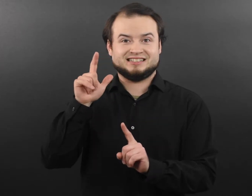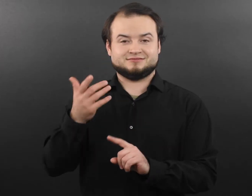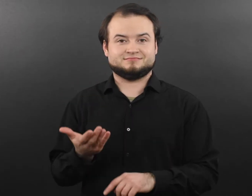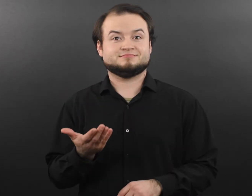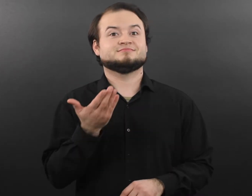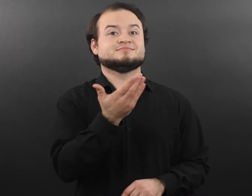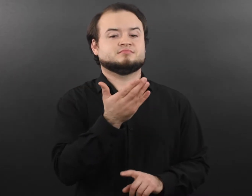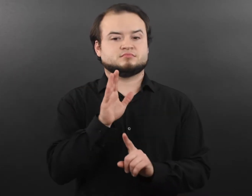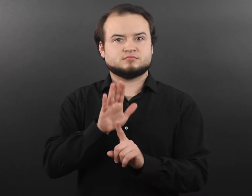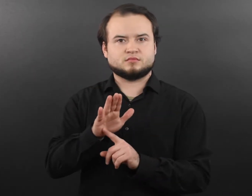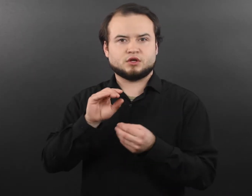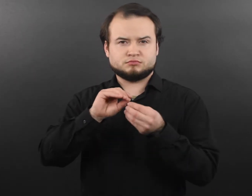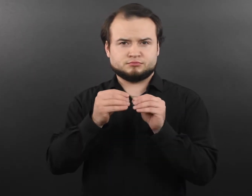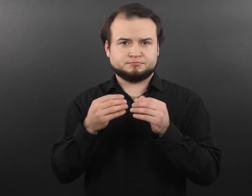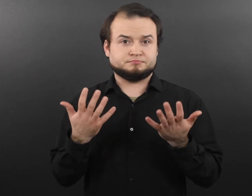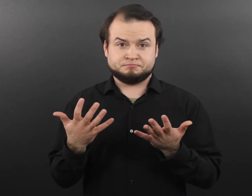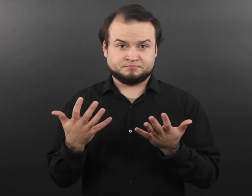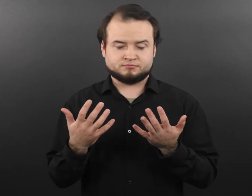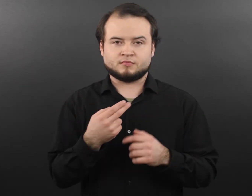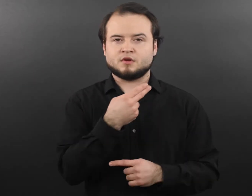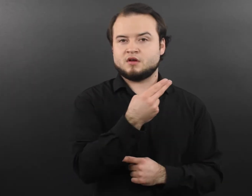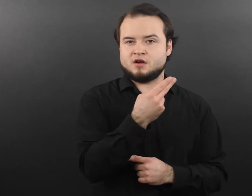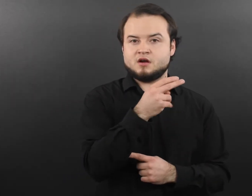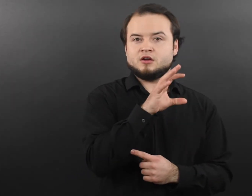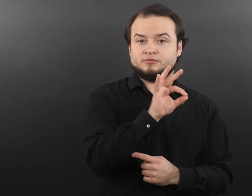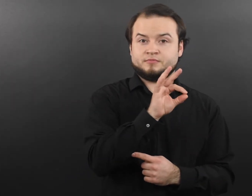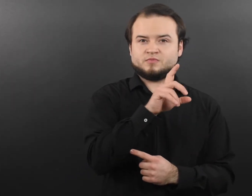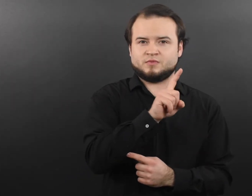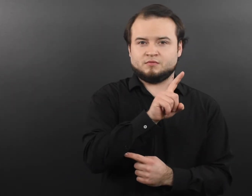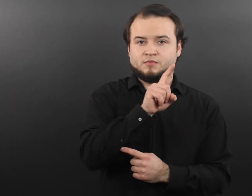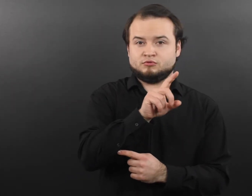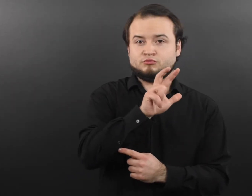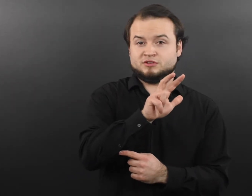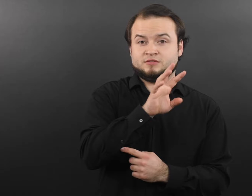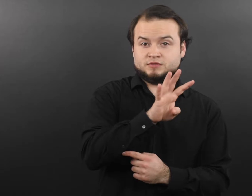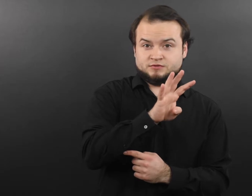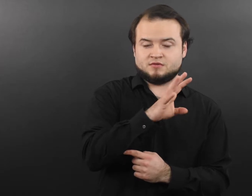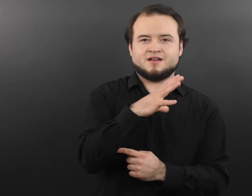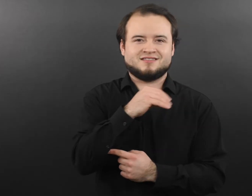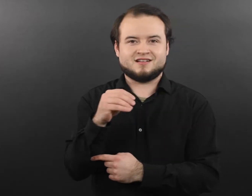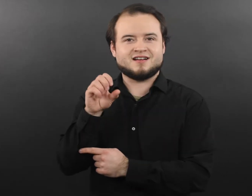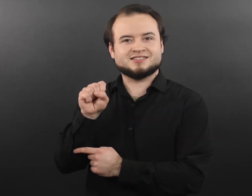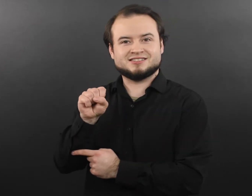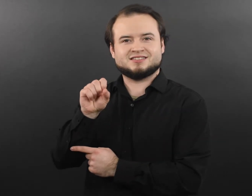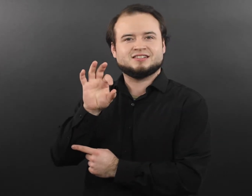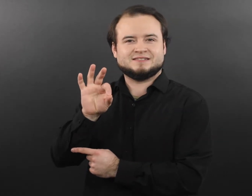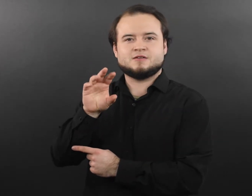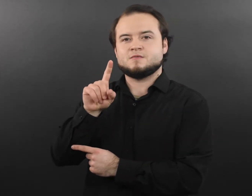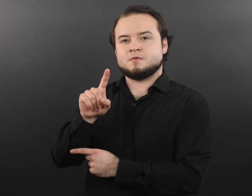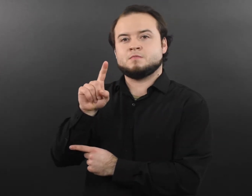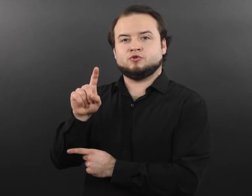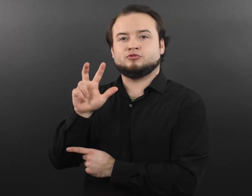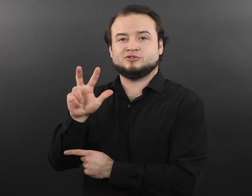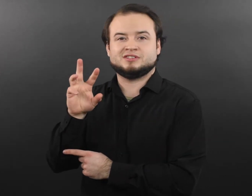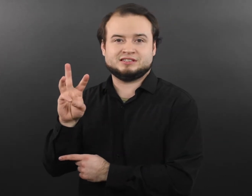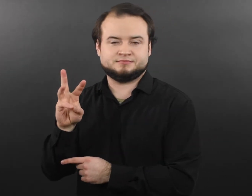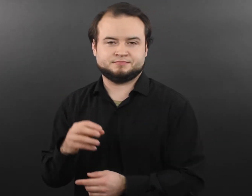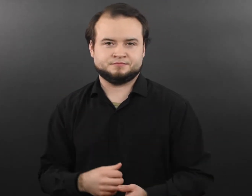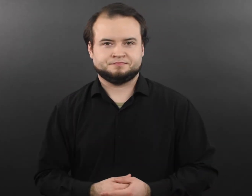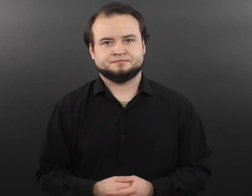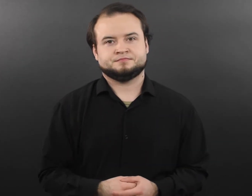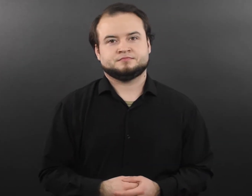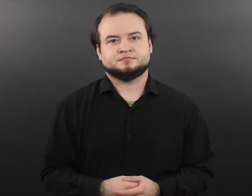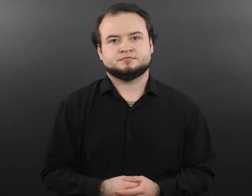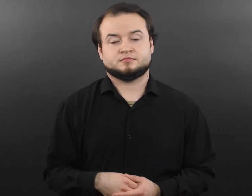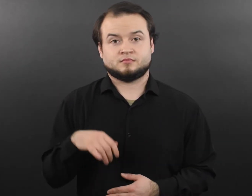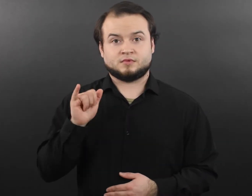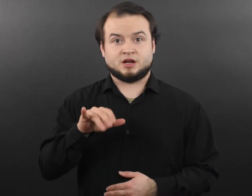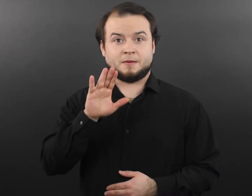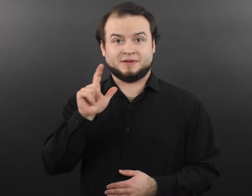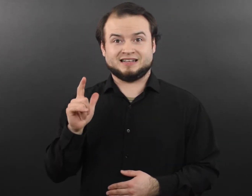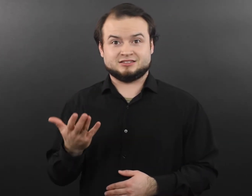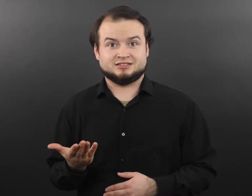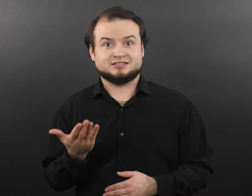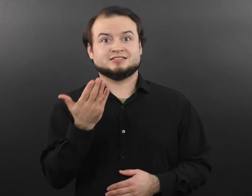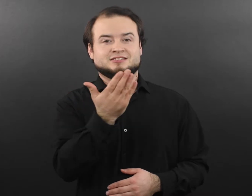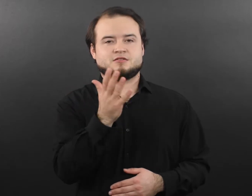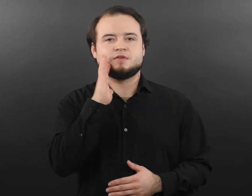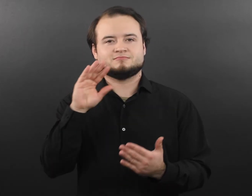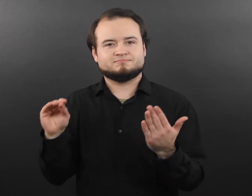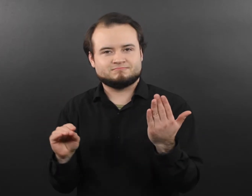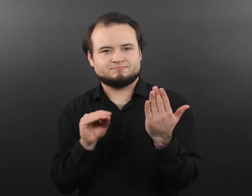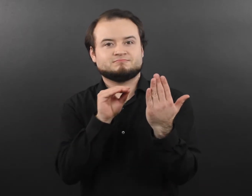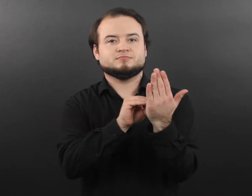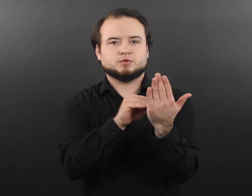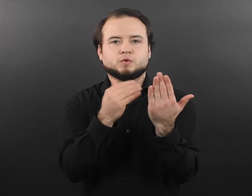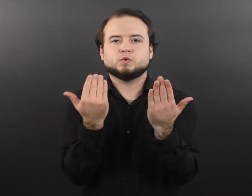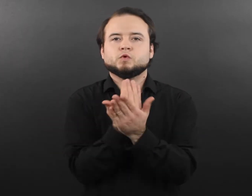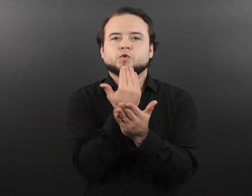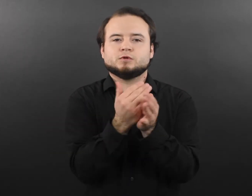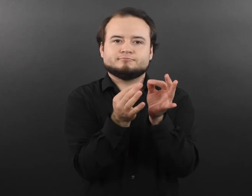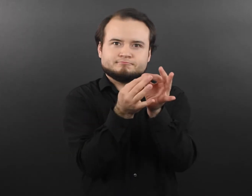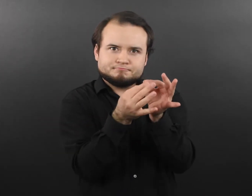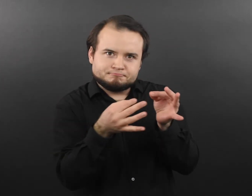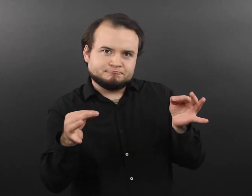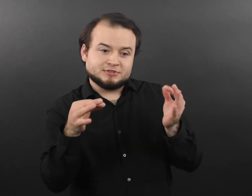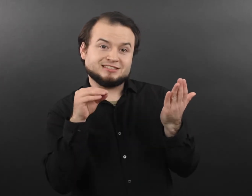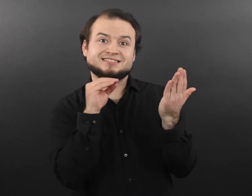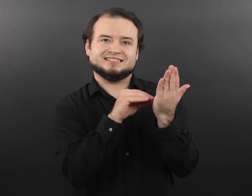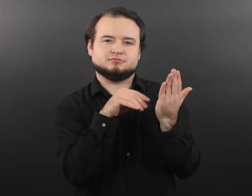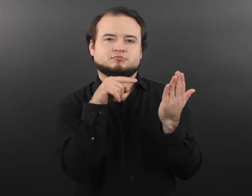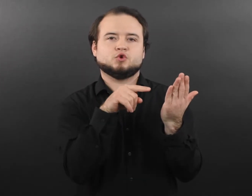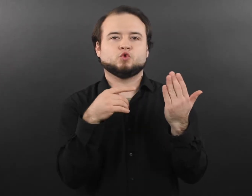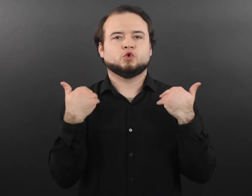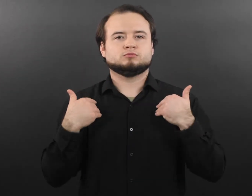The bill numbers are HF1134 and SF1136. This bill adds new language under Human